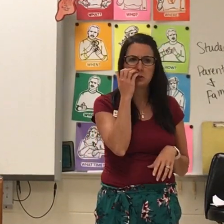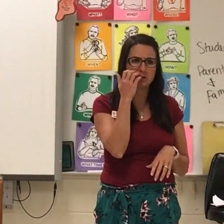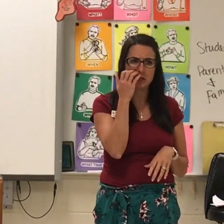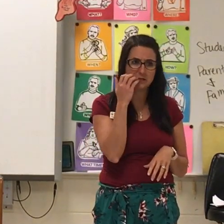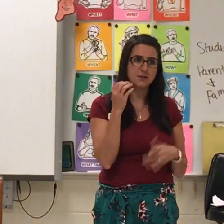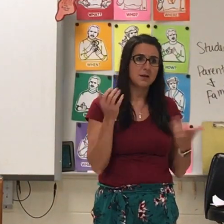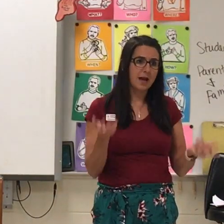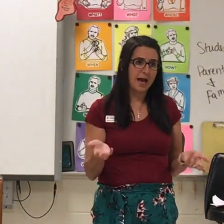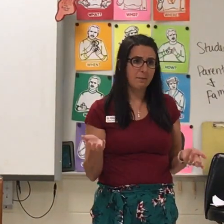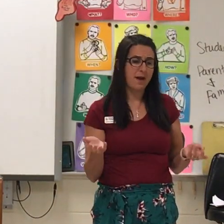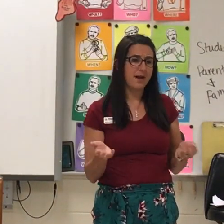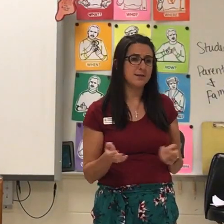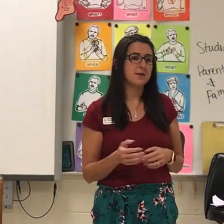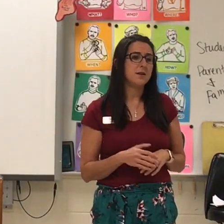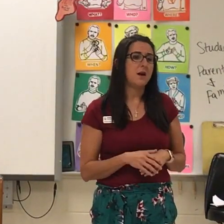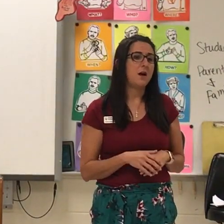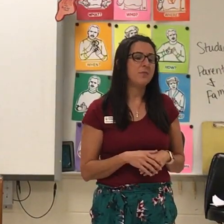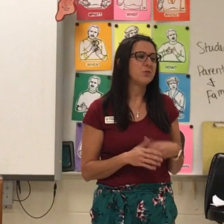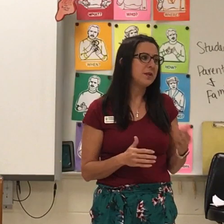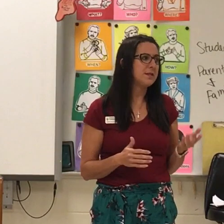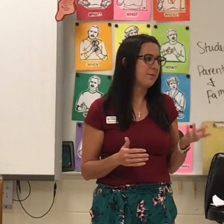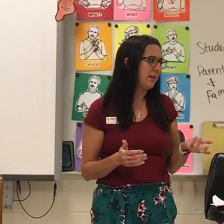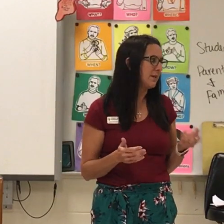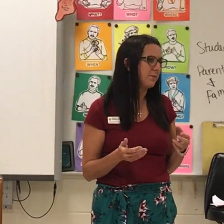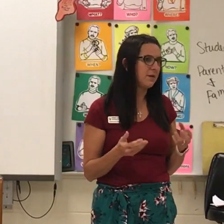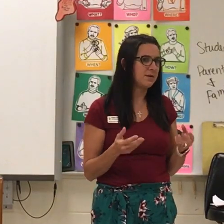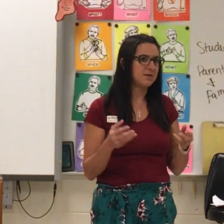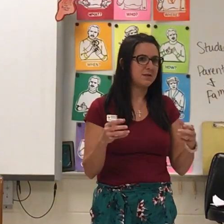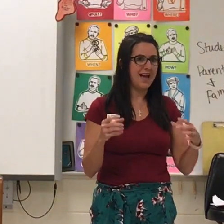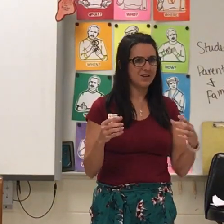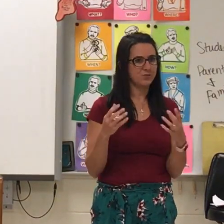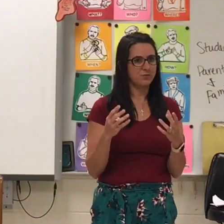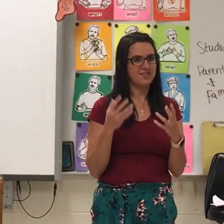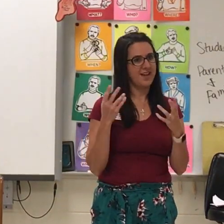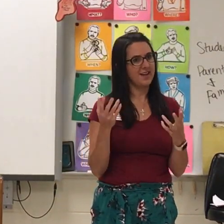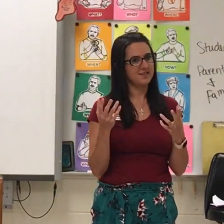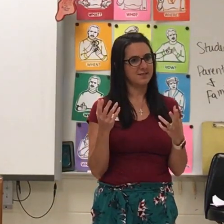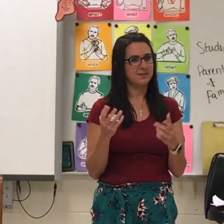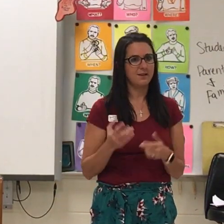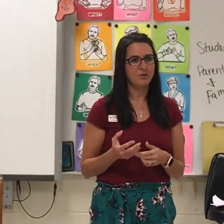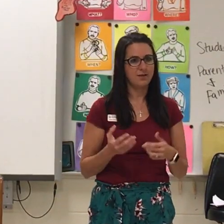usually it's I've had the reason being is because the actual text likewise I